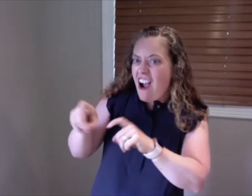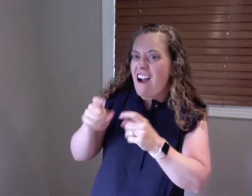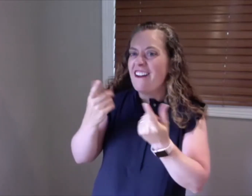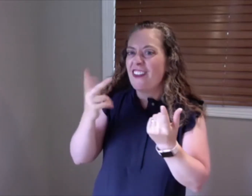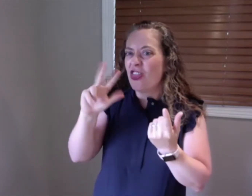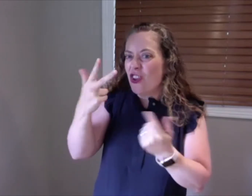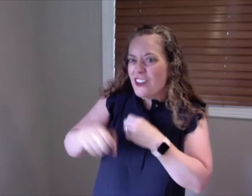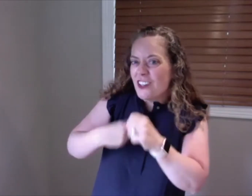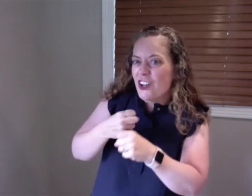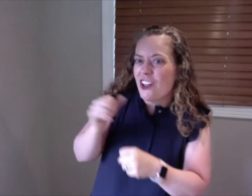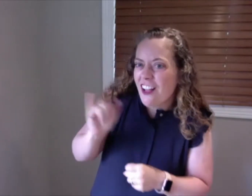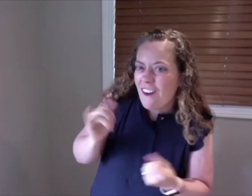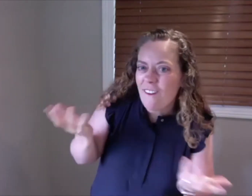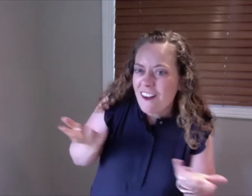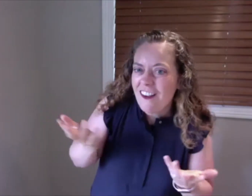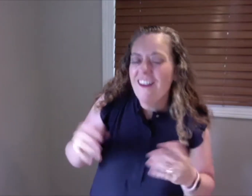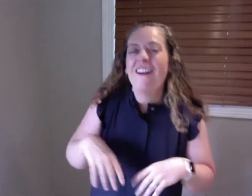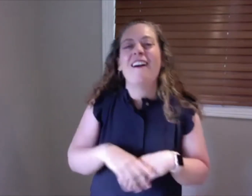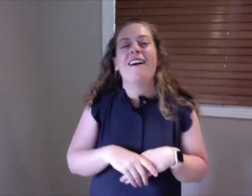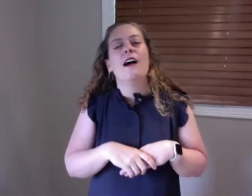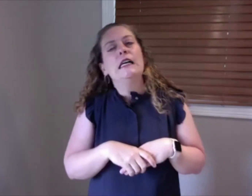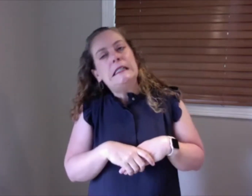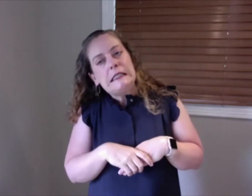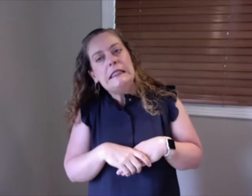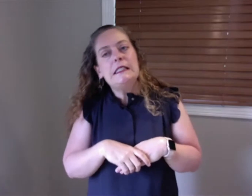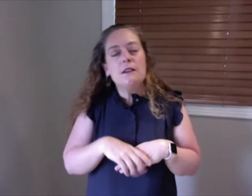and asked some questions about what their experience had been